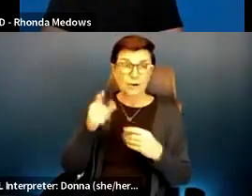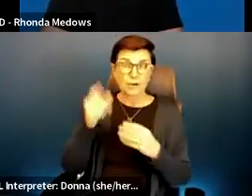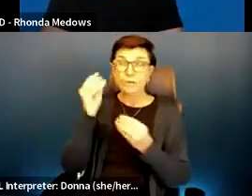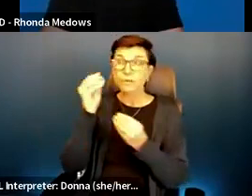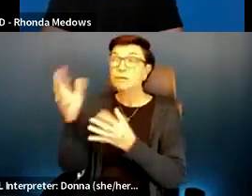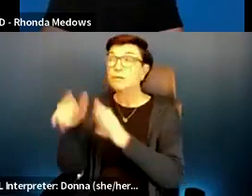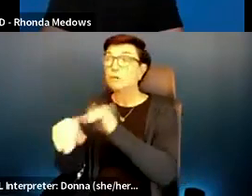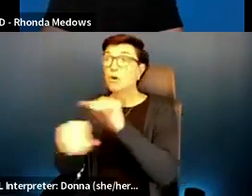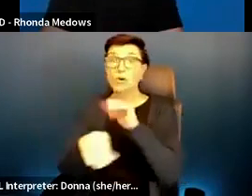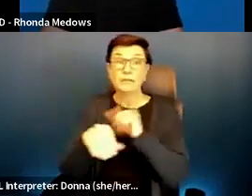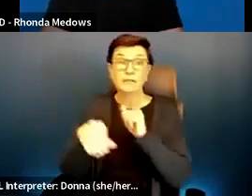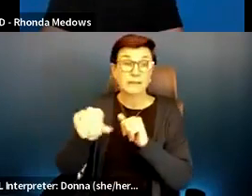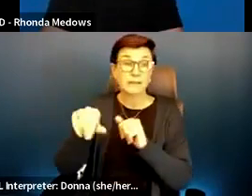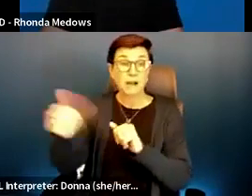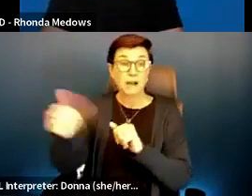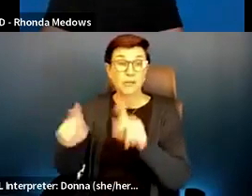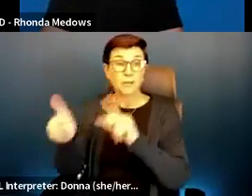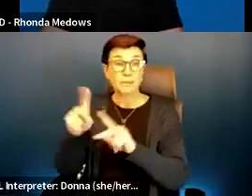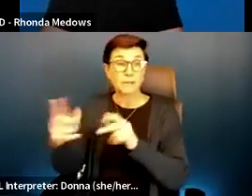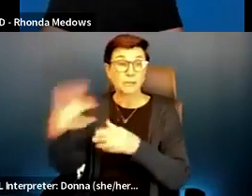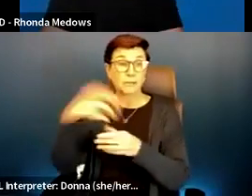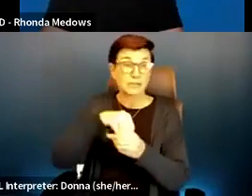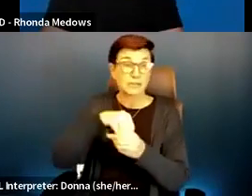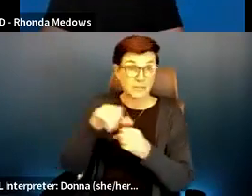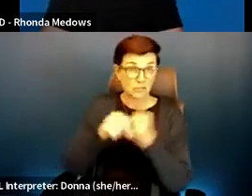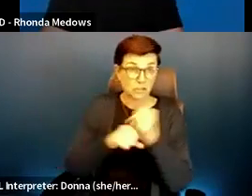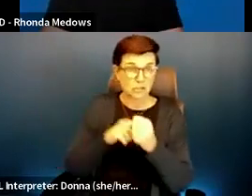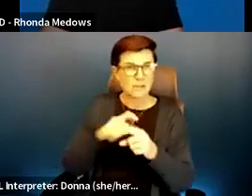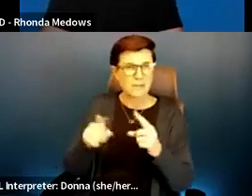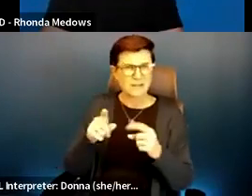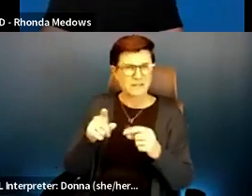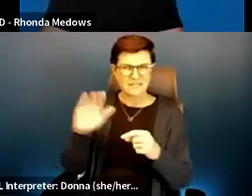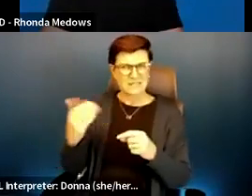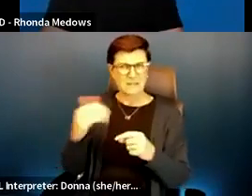but not necessarily informing the people who are supposed to be responsible for the lab tests.